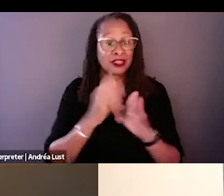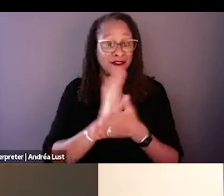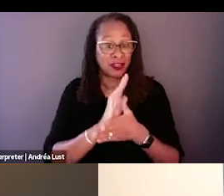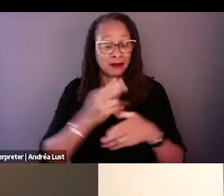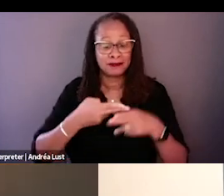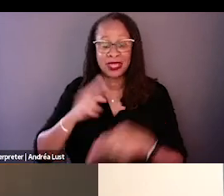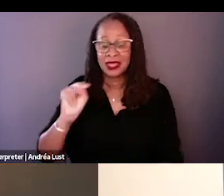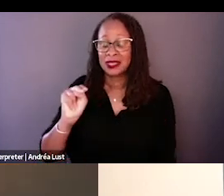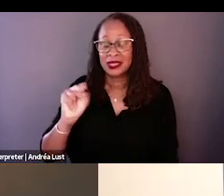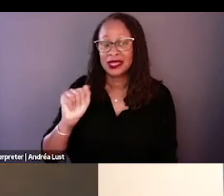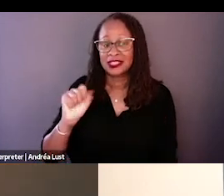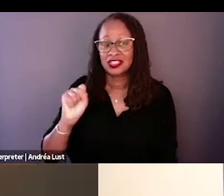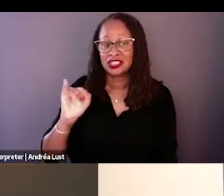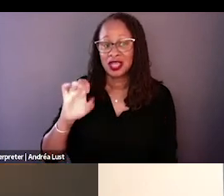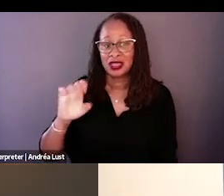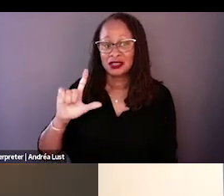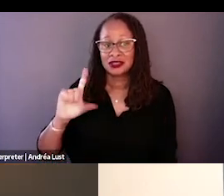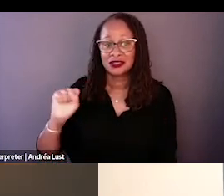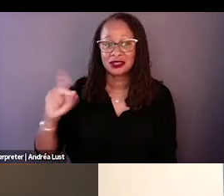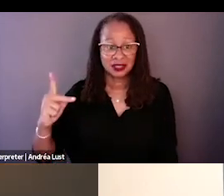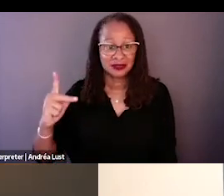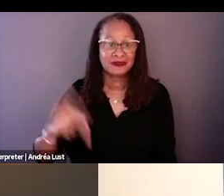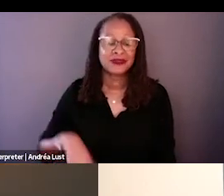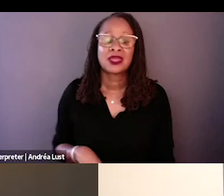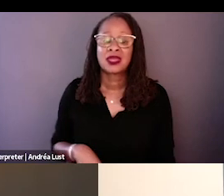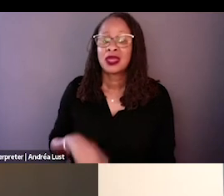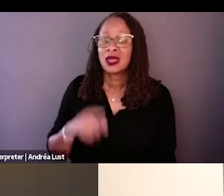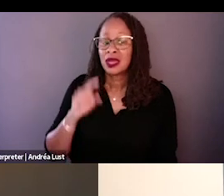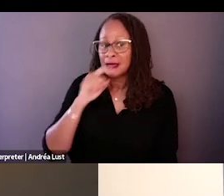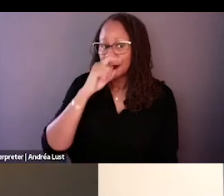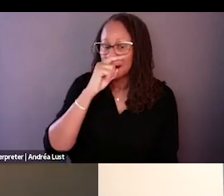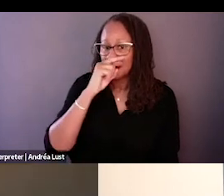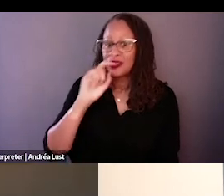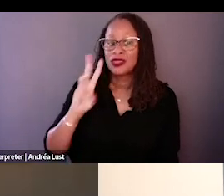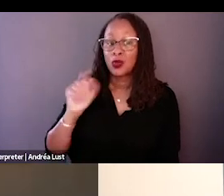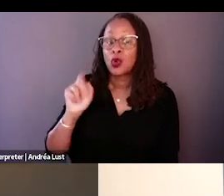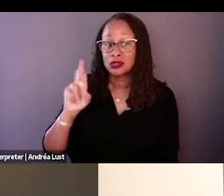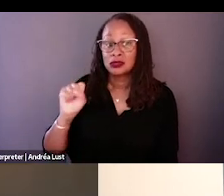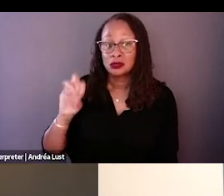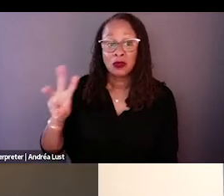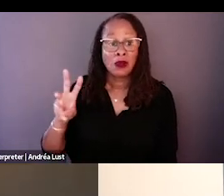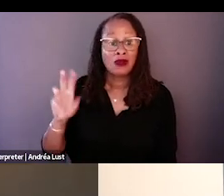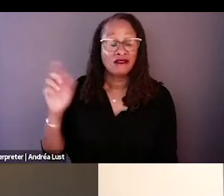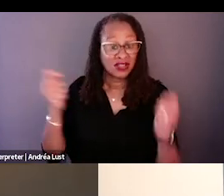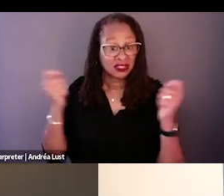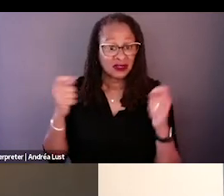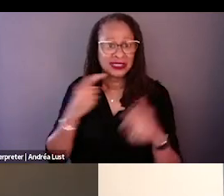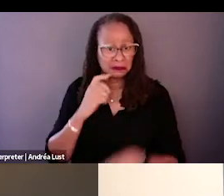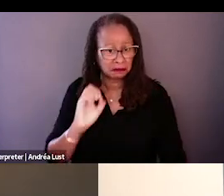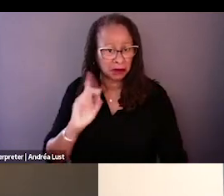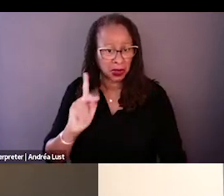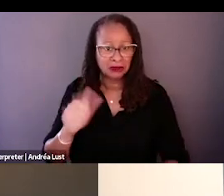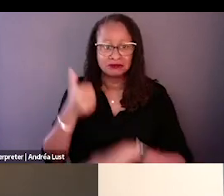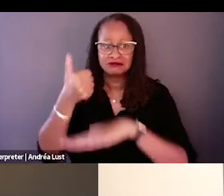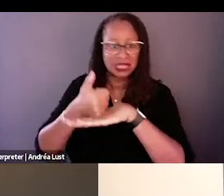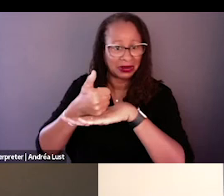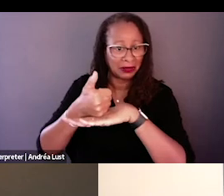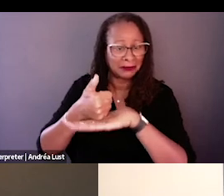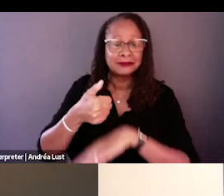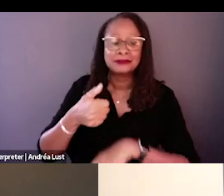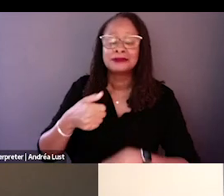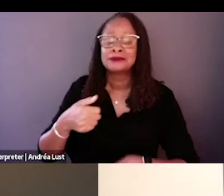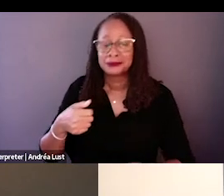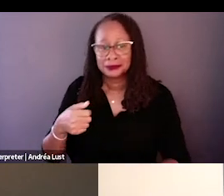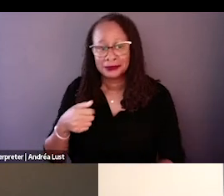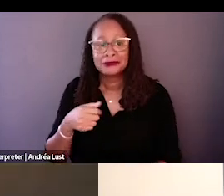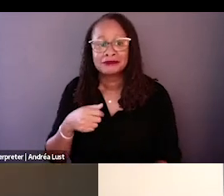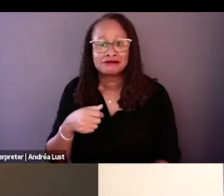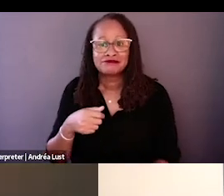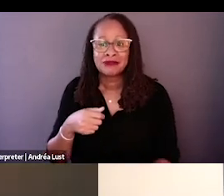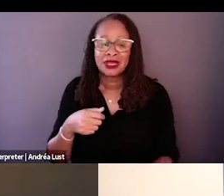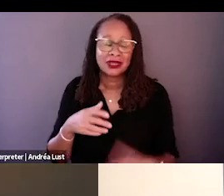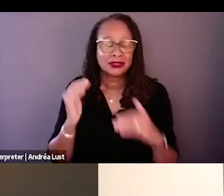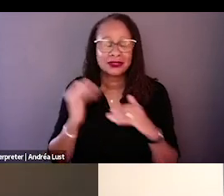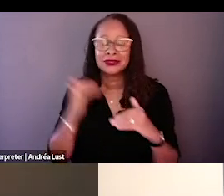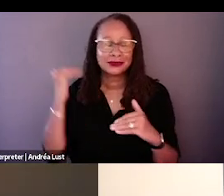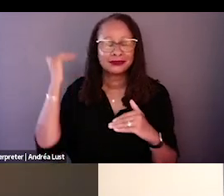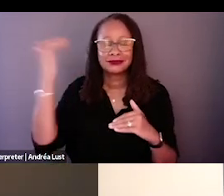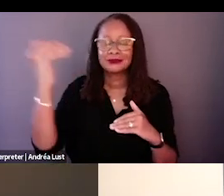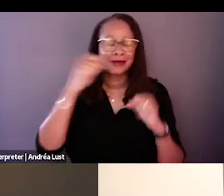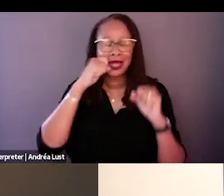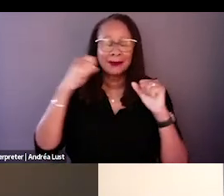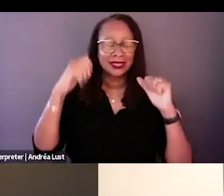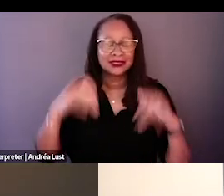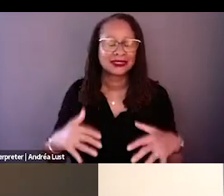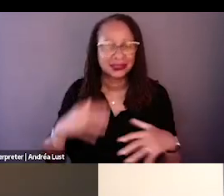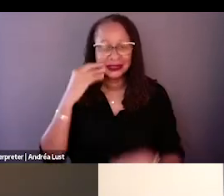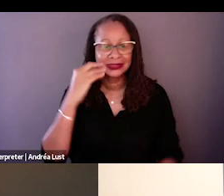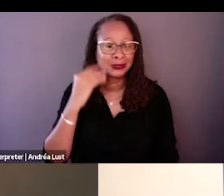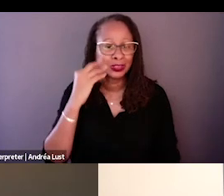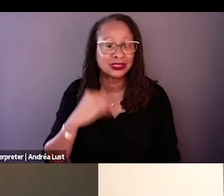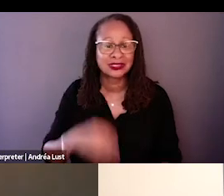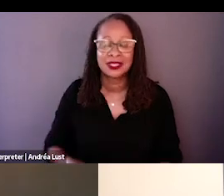Bianca Stigter: The same day before we showed the movie, the descendants of Jewish had started